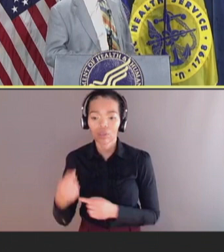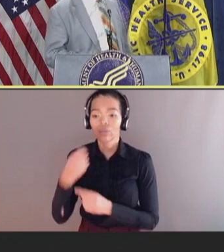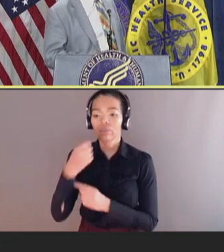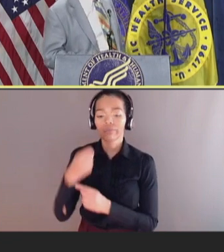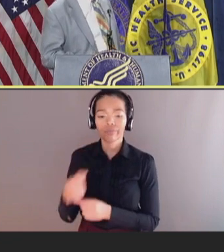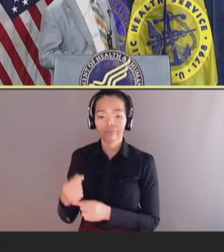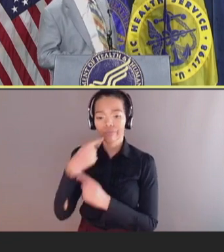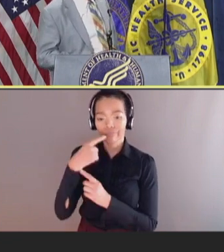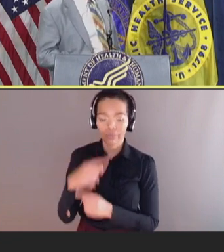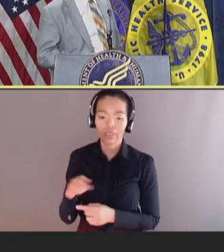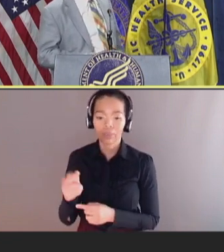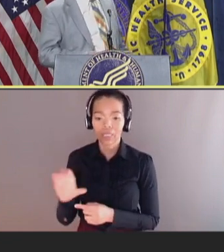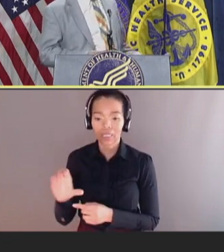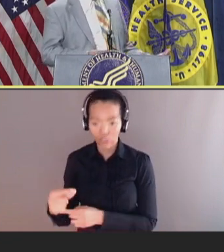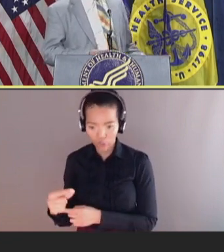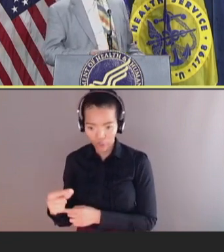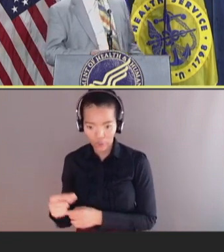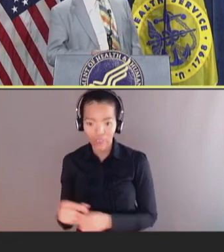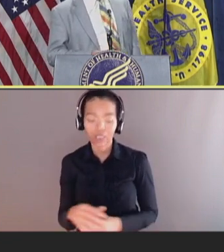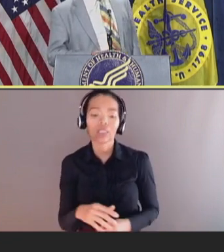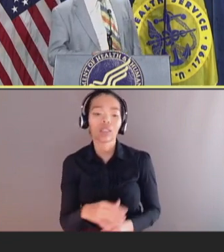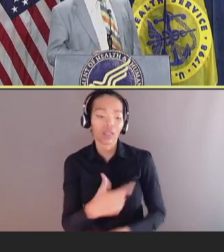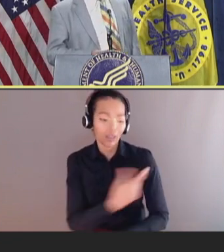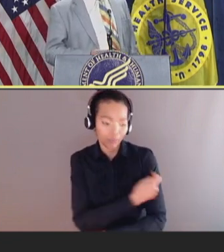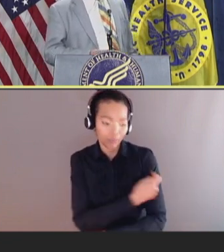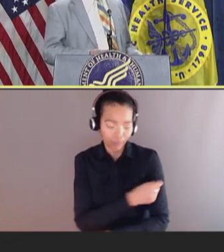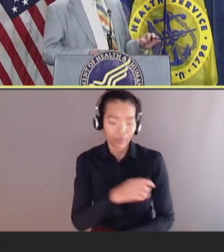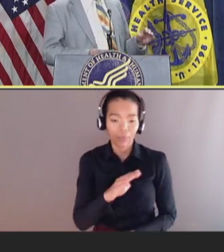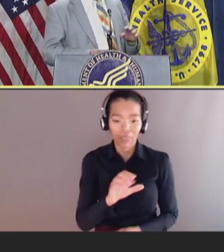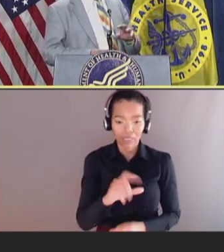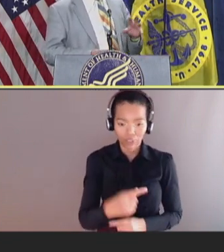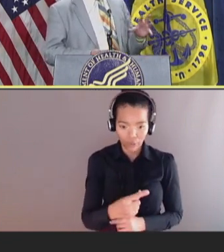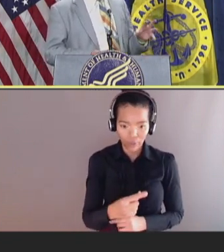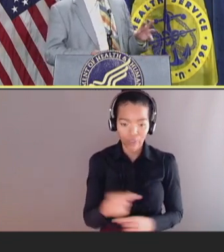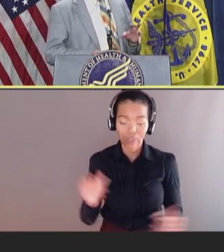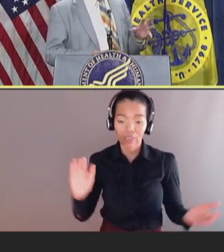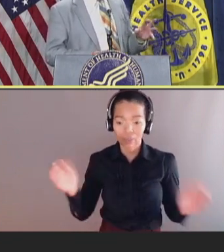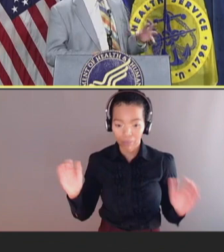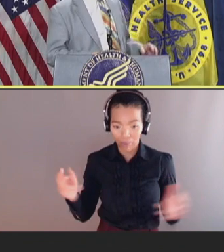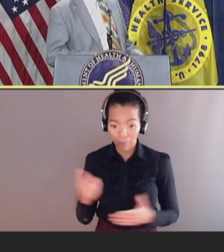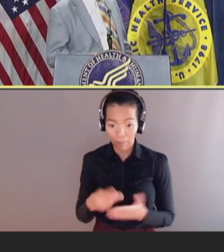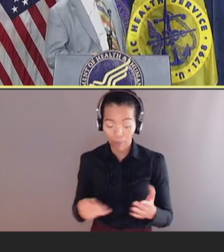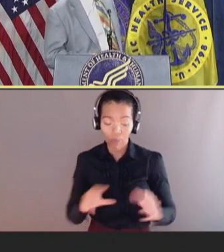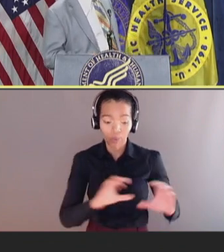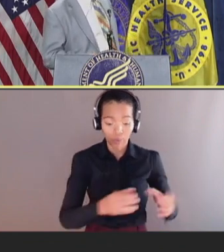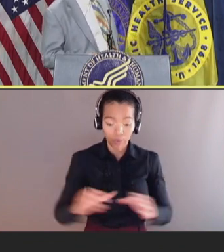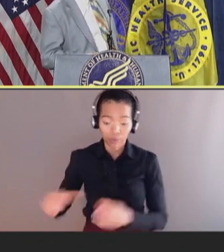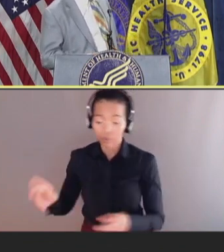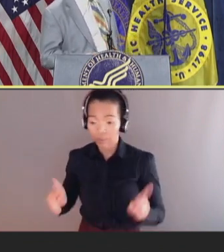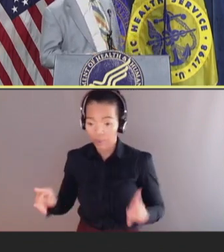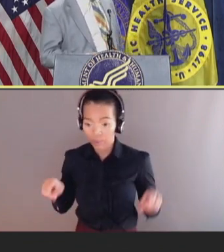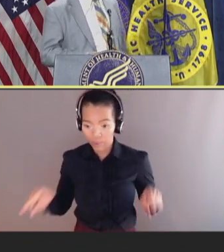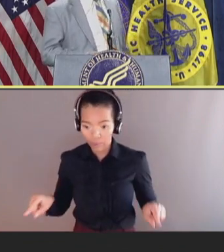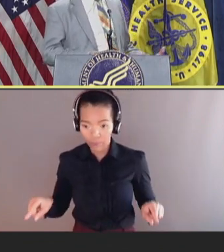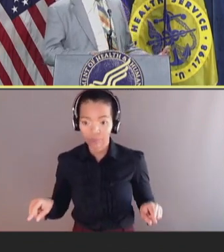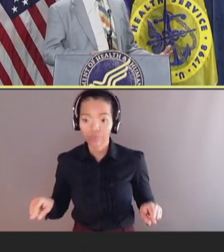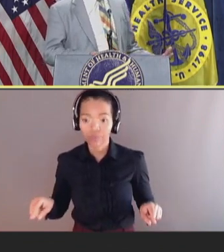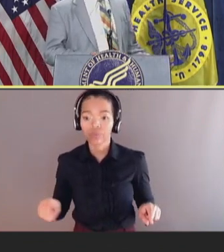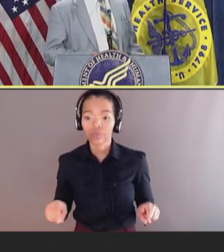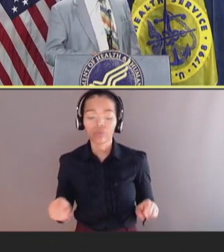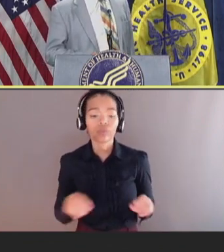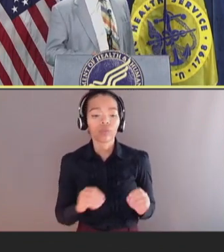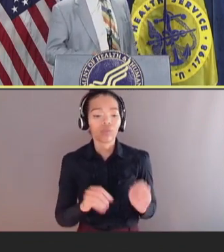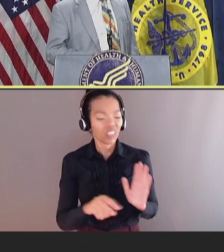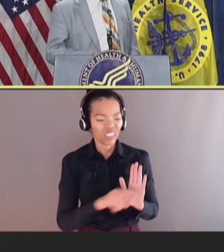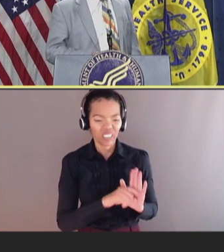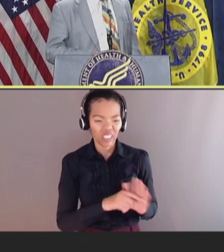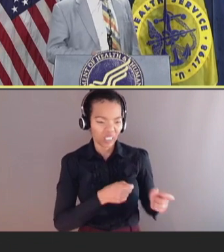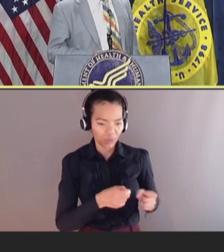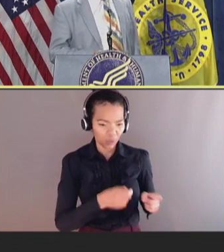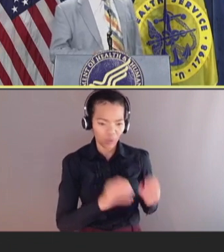we paired later on those two groups of people with negative controls that had no evidence for BCG,